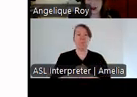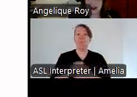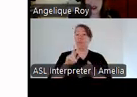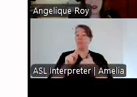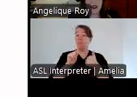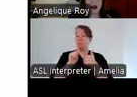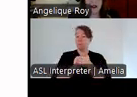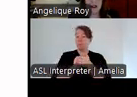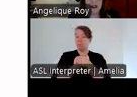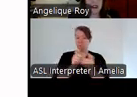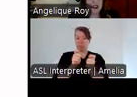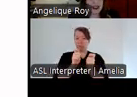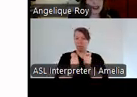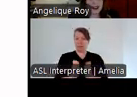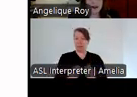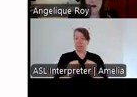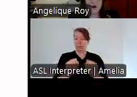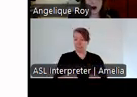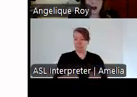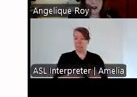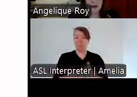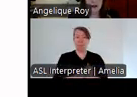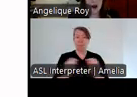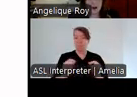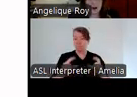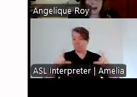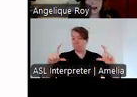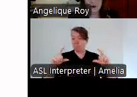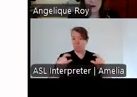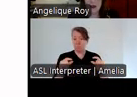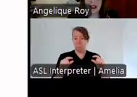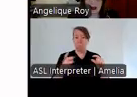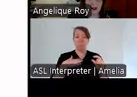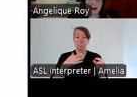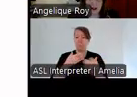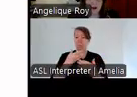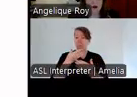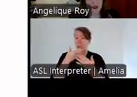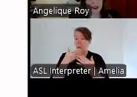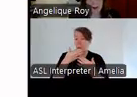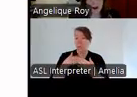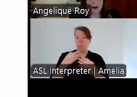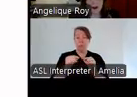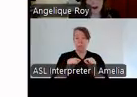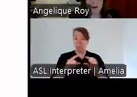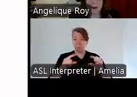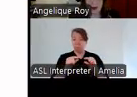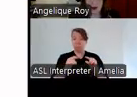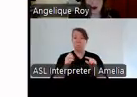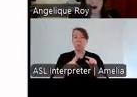playback features such as sizing, fonts, colors playback speed, or skip buttons.